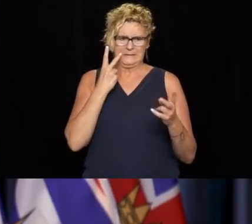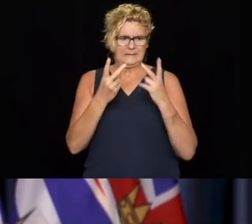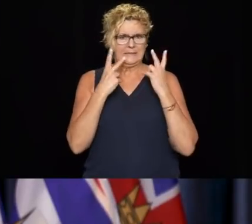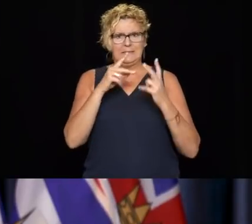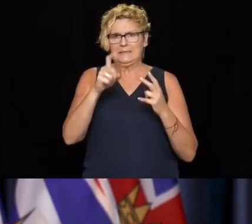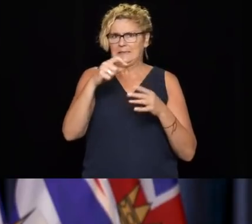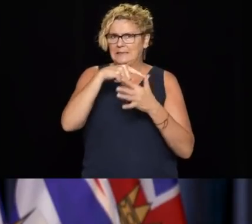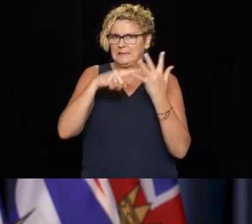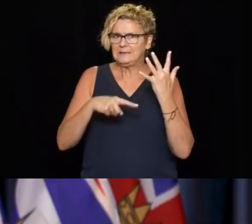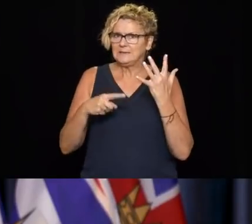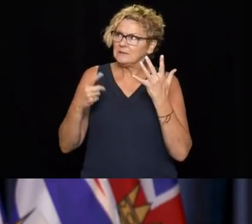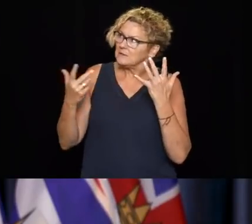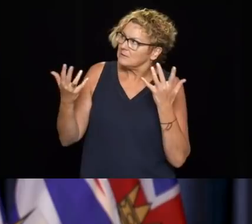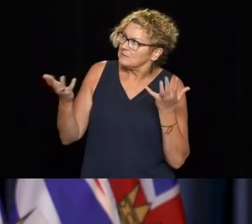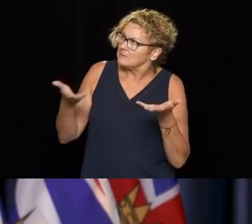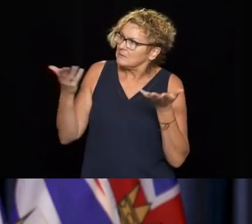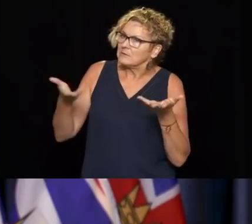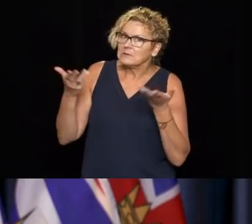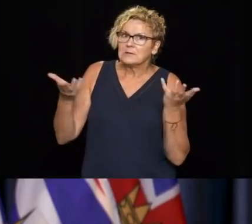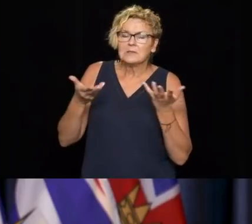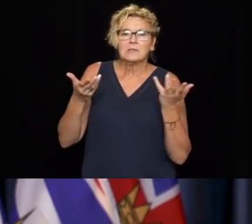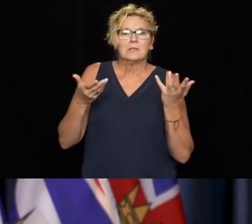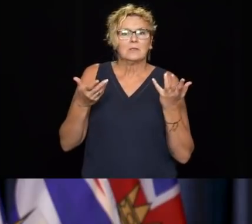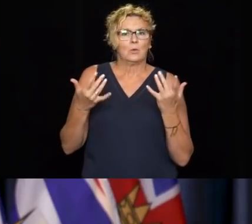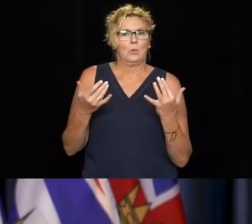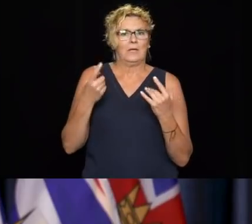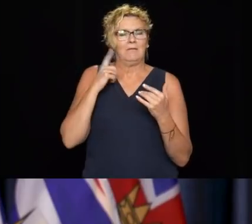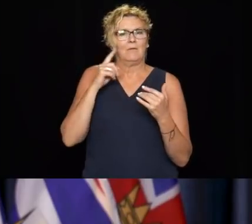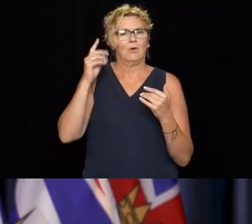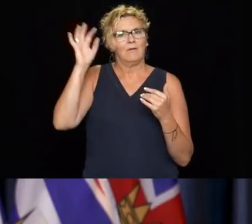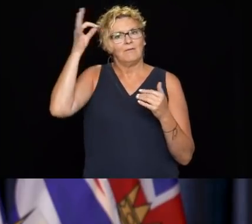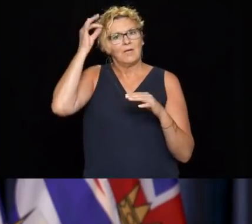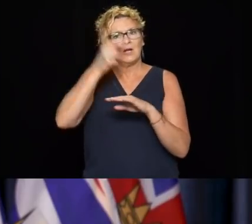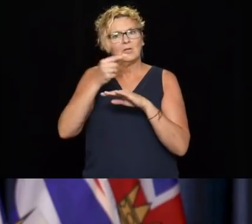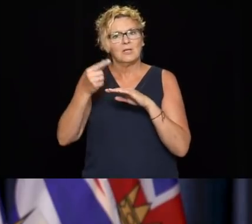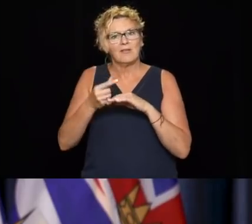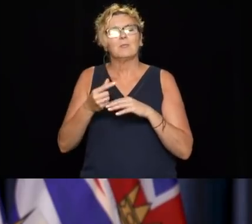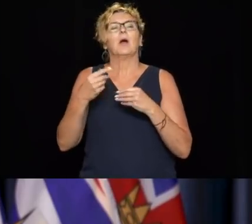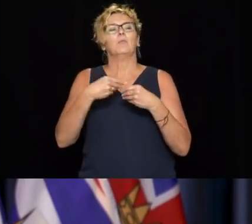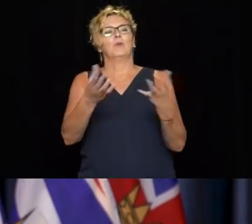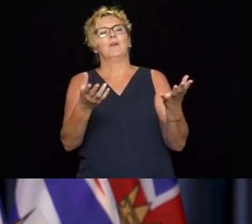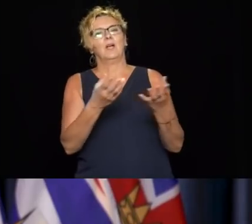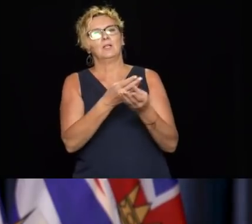it took a lot of time to get will be agreed and the team of healthcare professionals